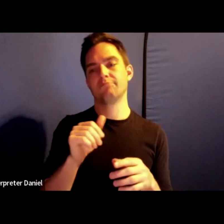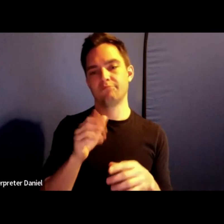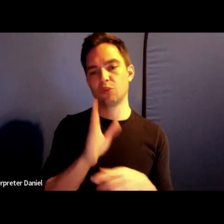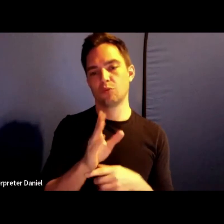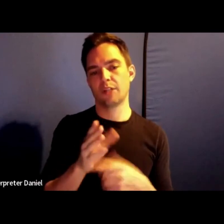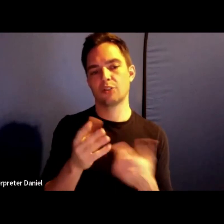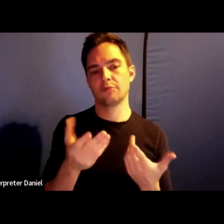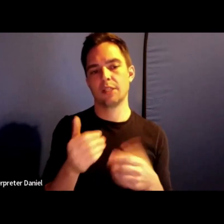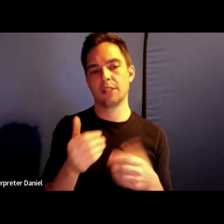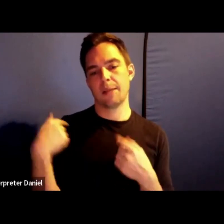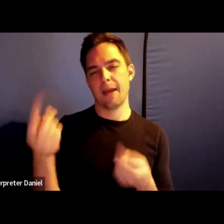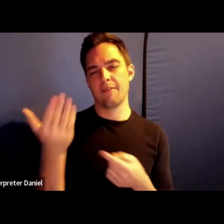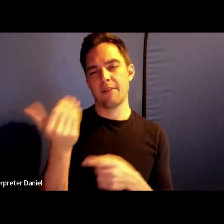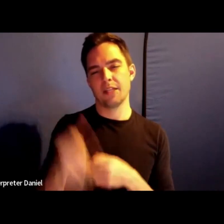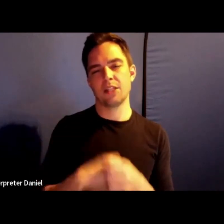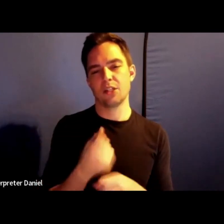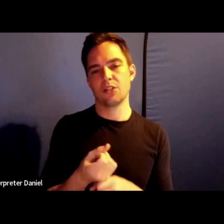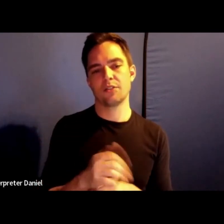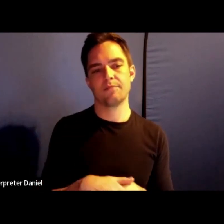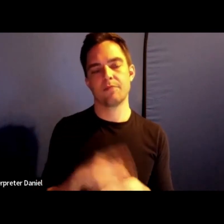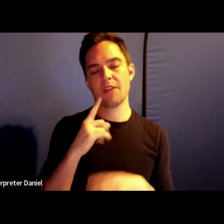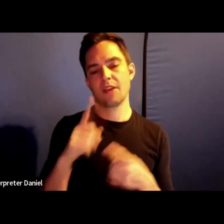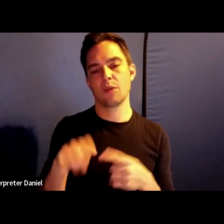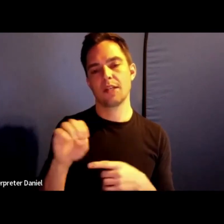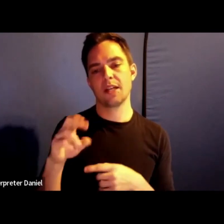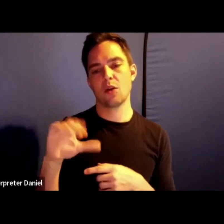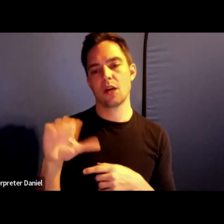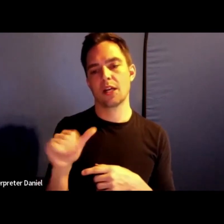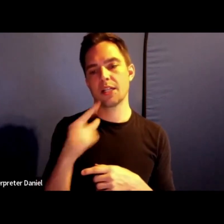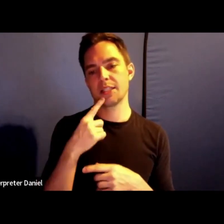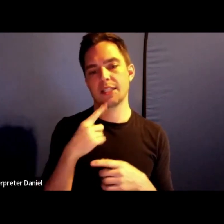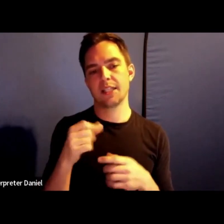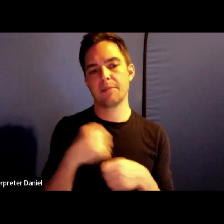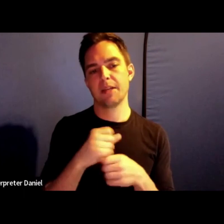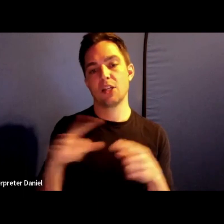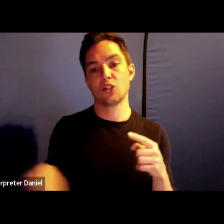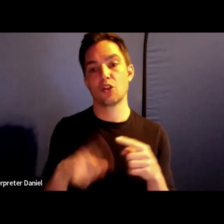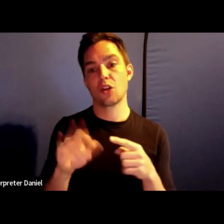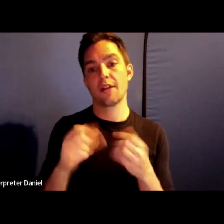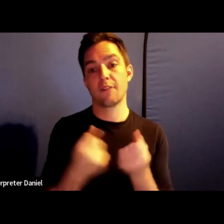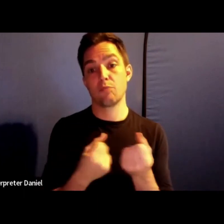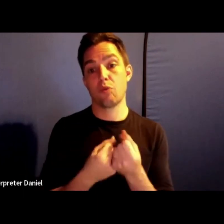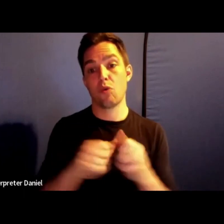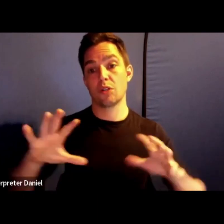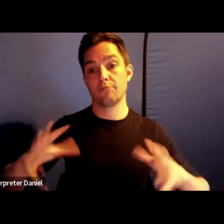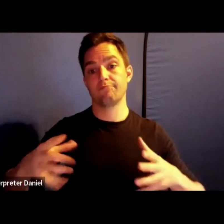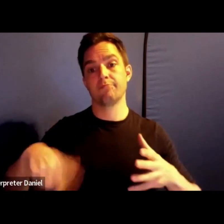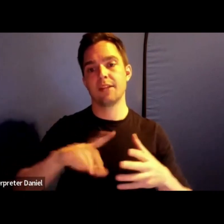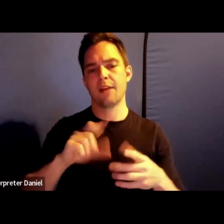the last 15 years, I think when Erica has said, creating a circle of support, that that just hits the nail on the head